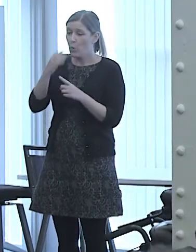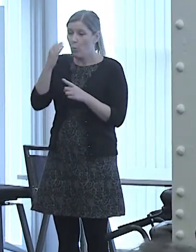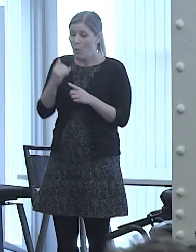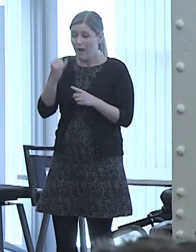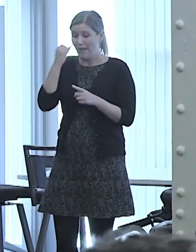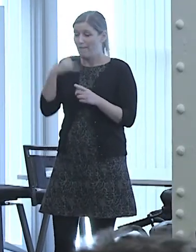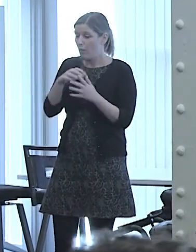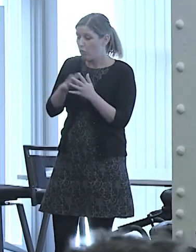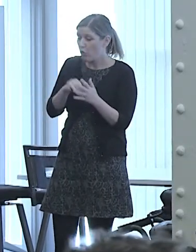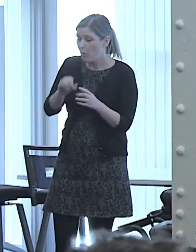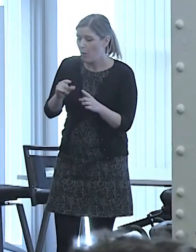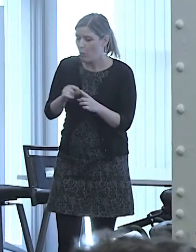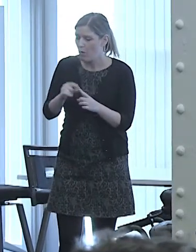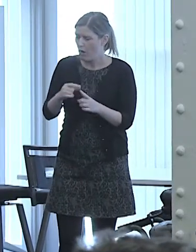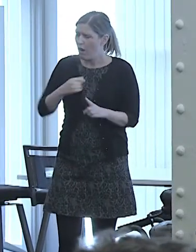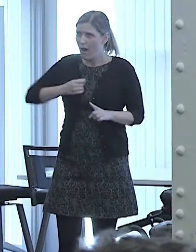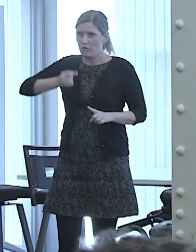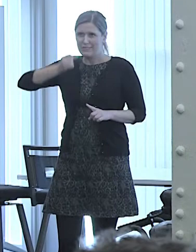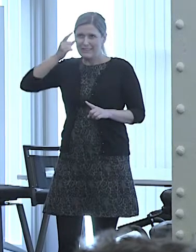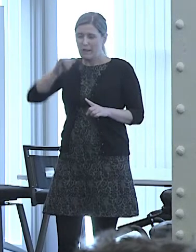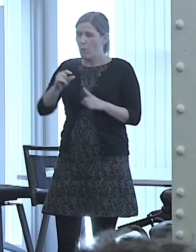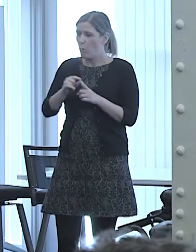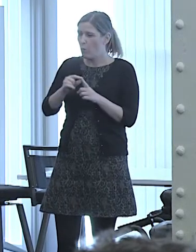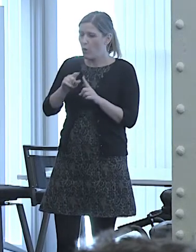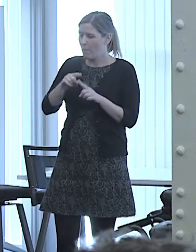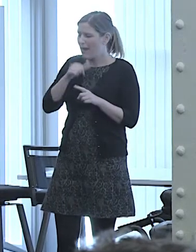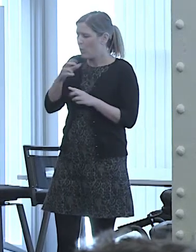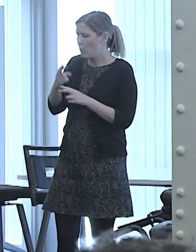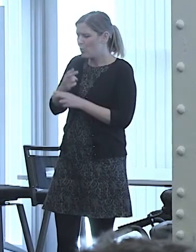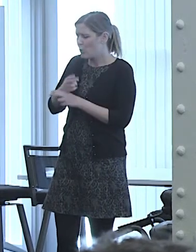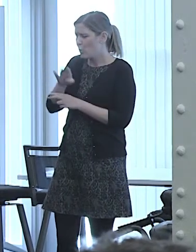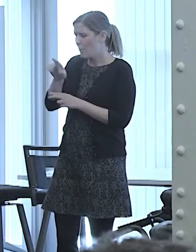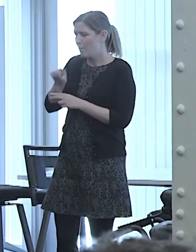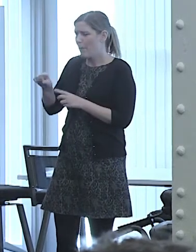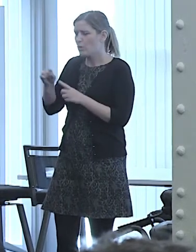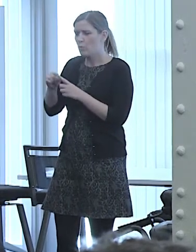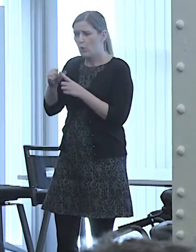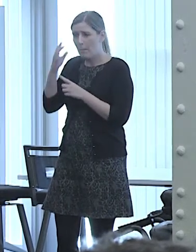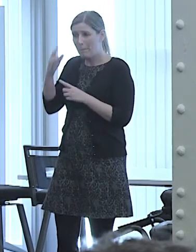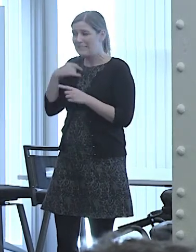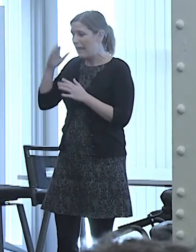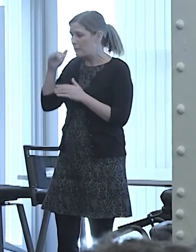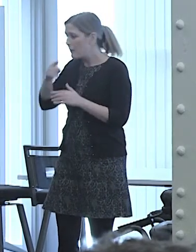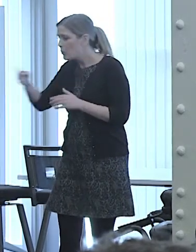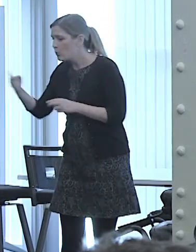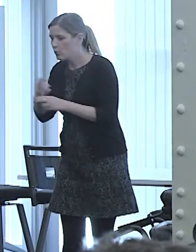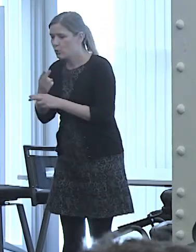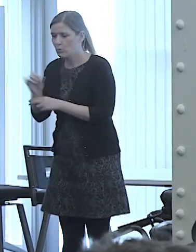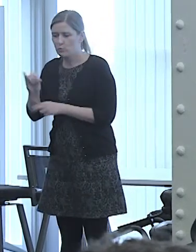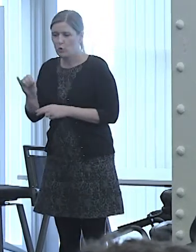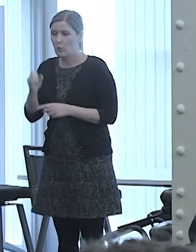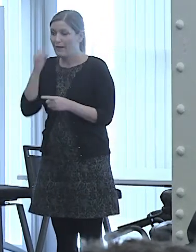they make sense to me. But I don't use them because I expect everybody else to use them or if you don't use the word